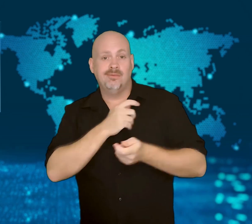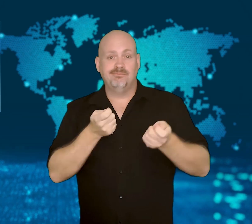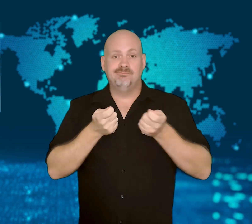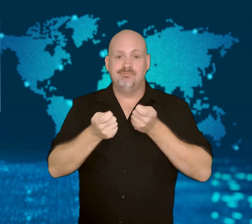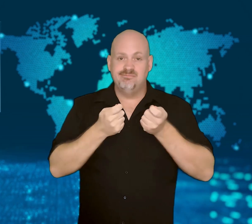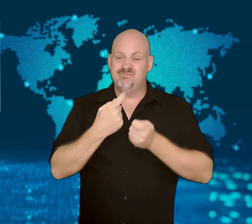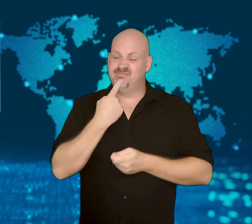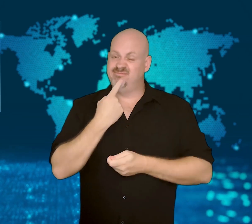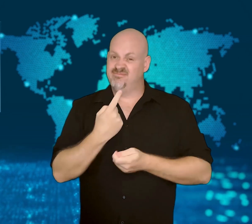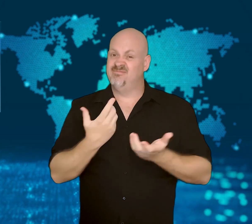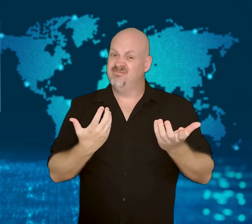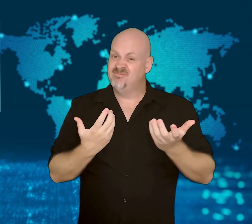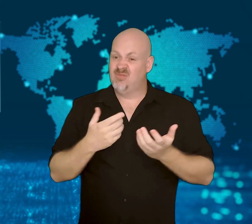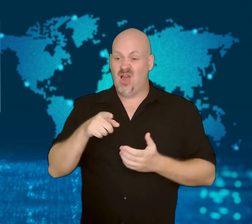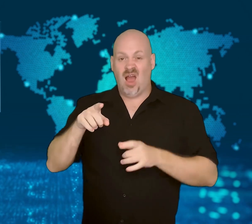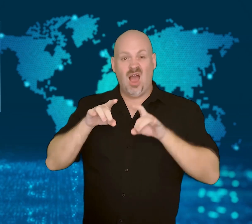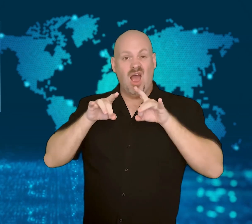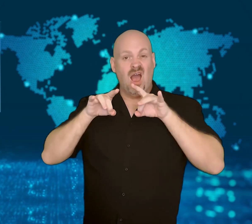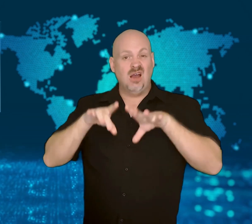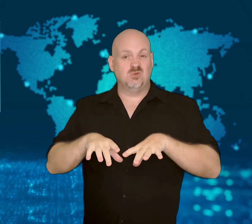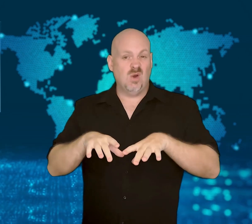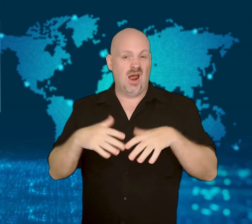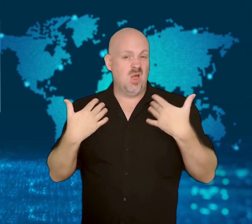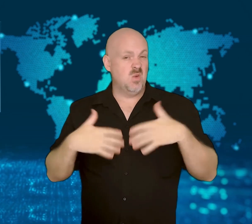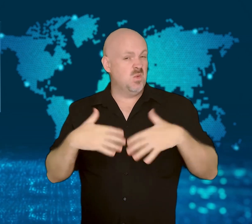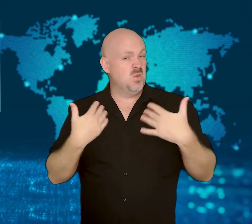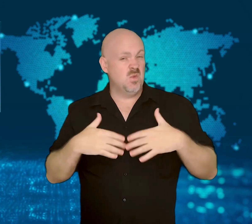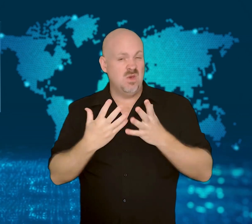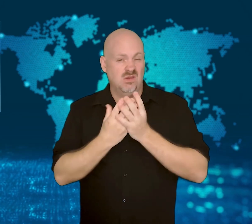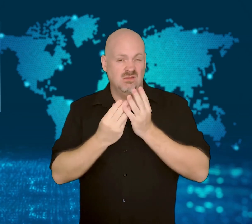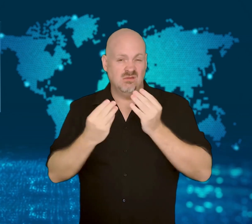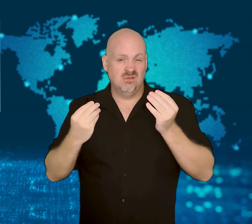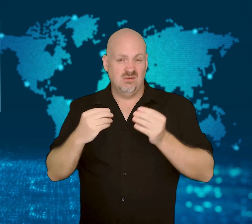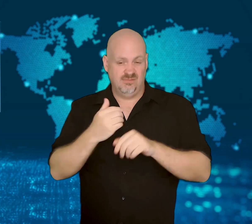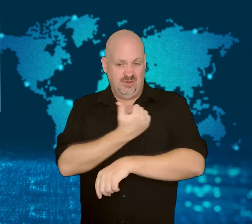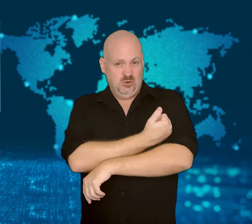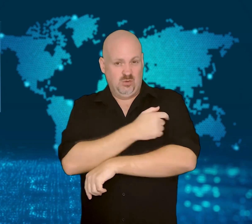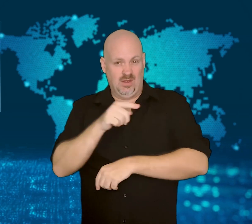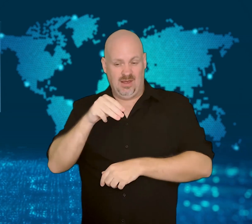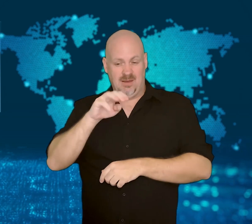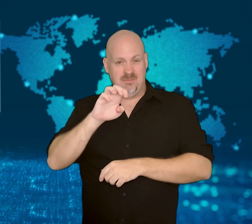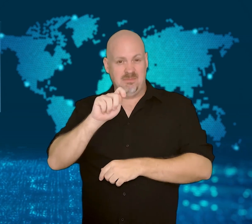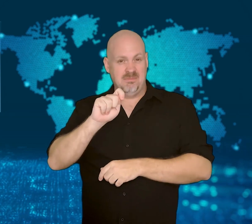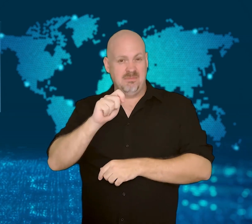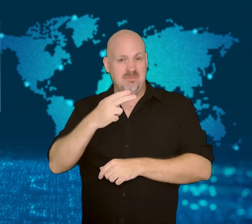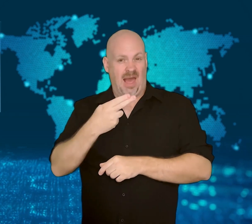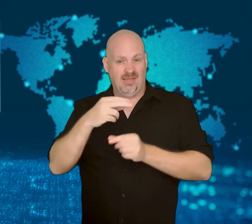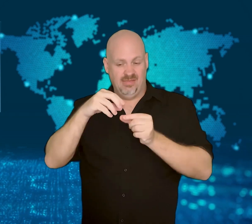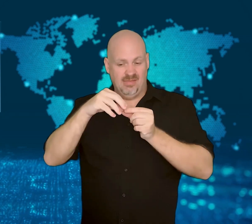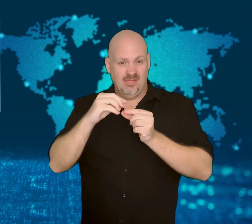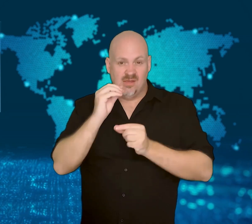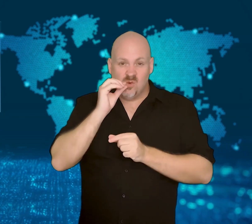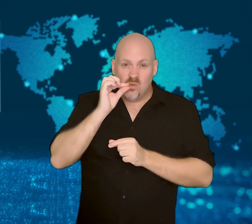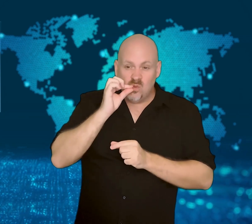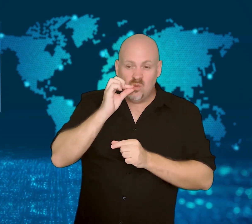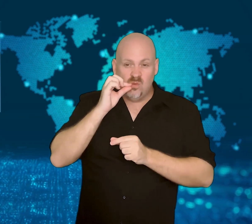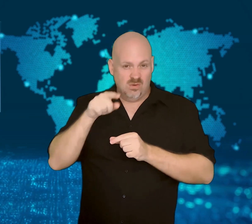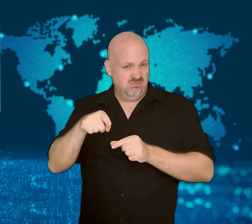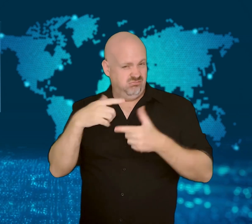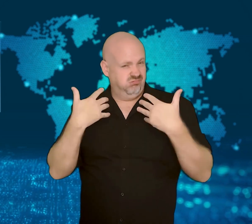The drug has led to serious addiction and mental health problems.